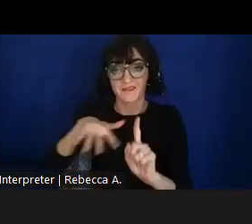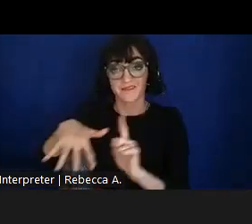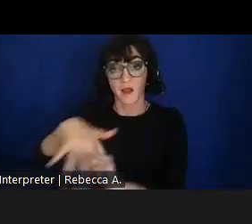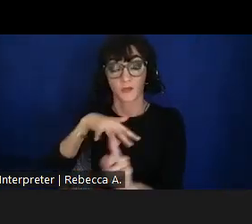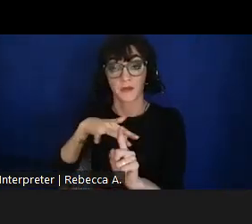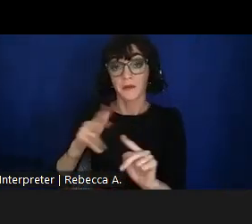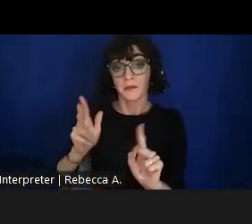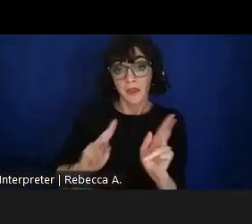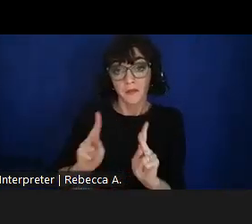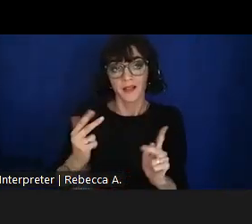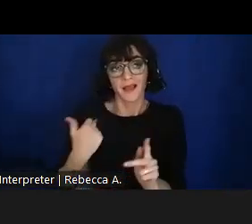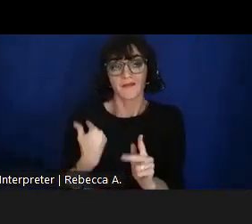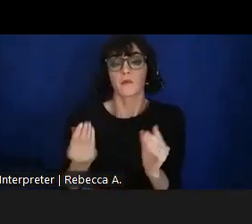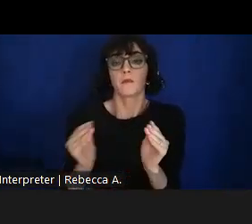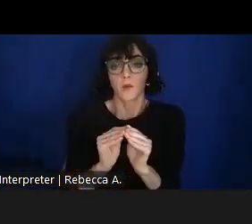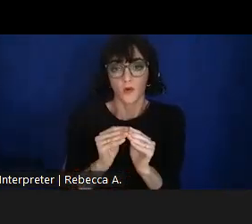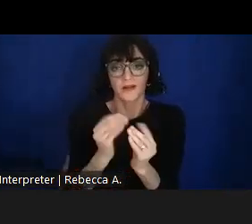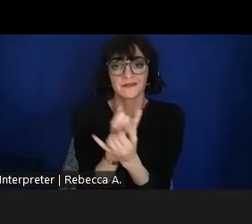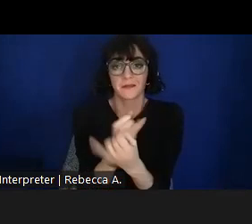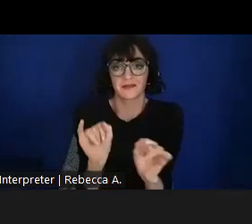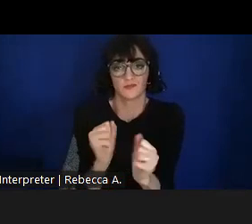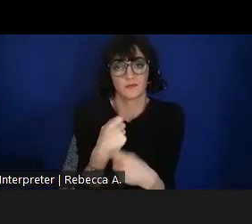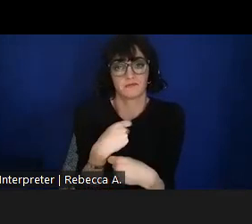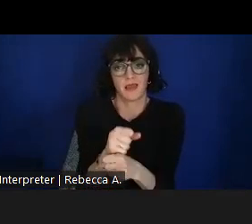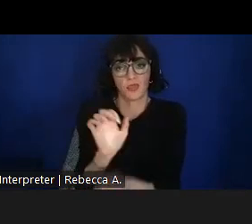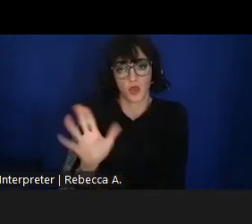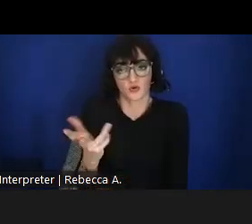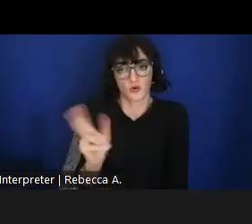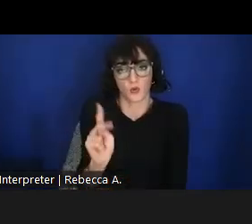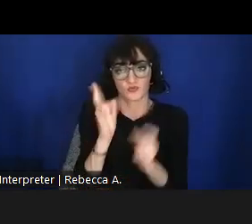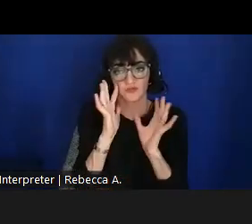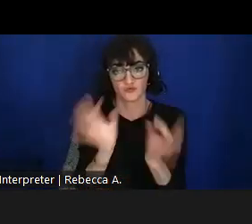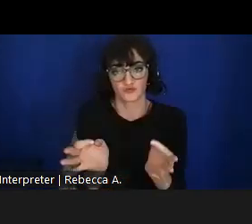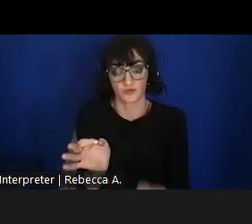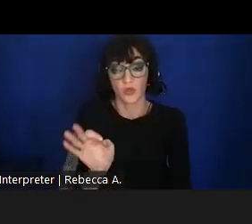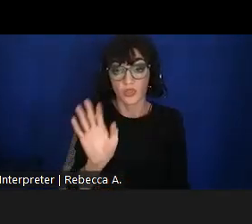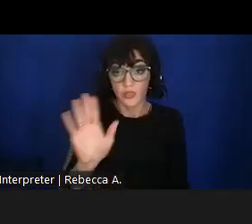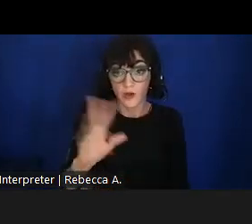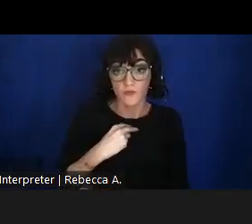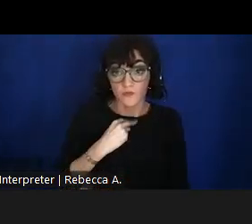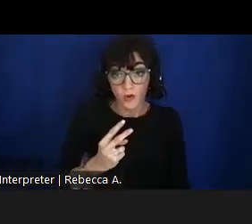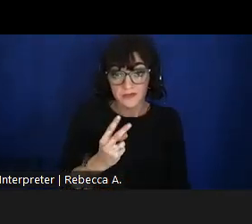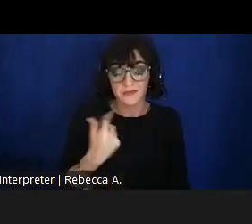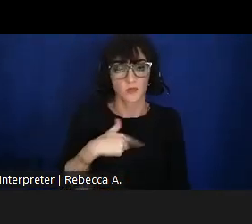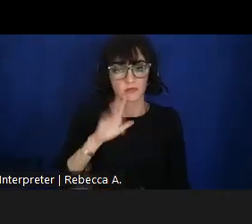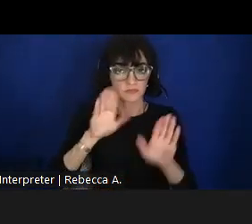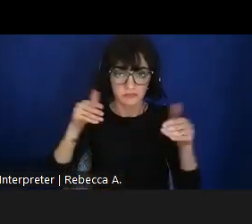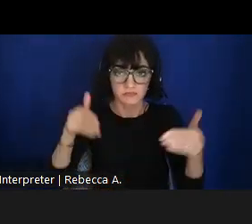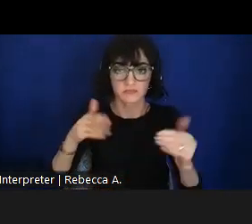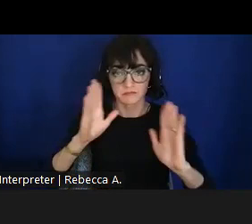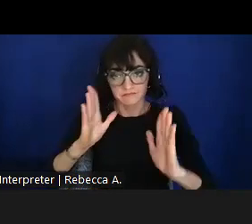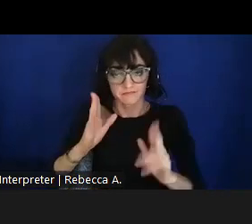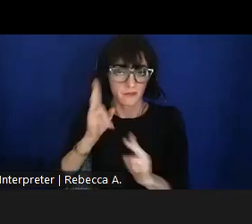more decision-making power where people's voices are centered and honored harm reduction